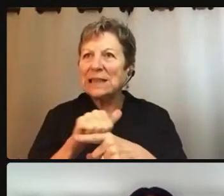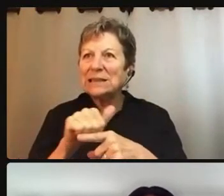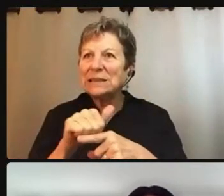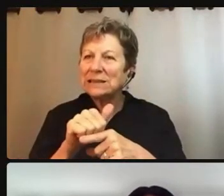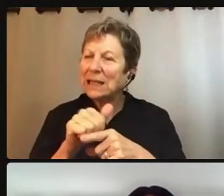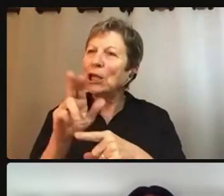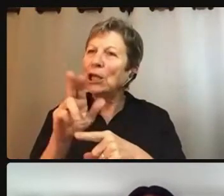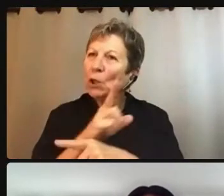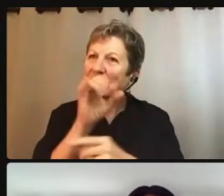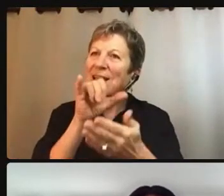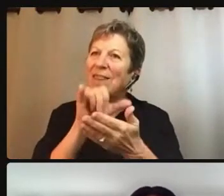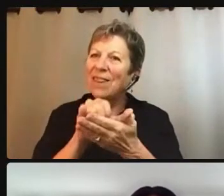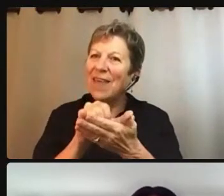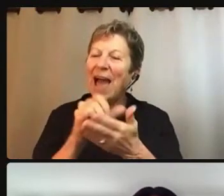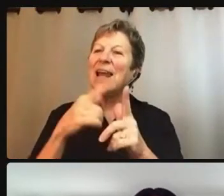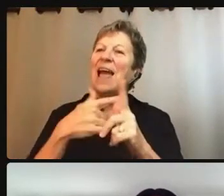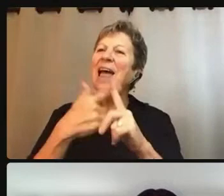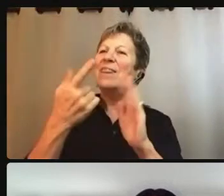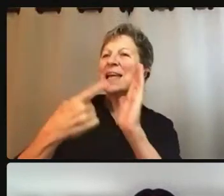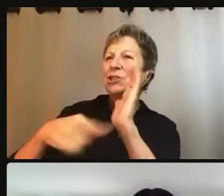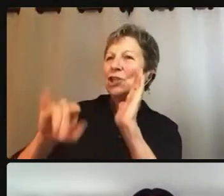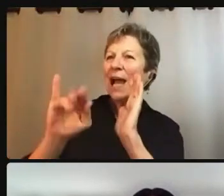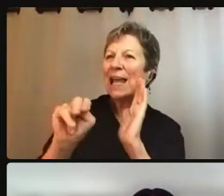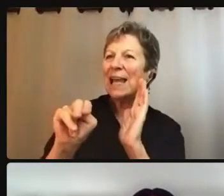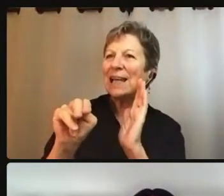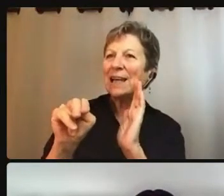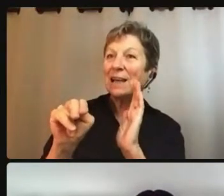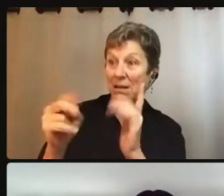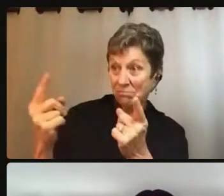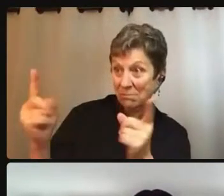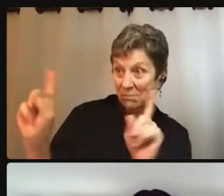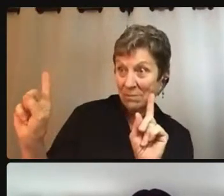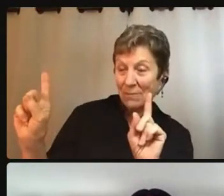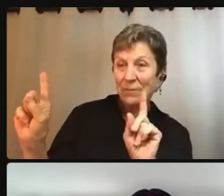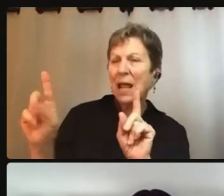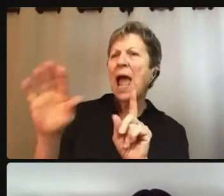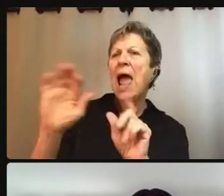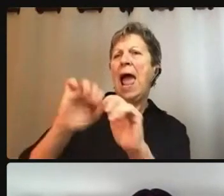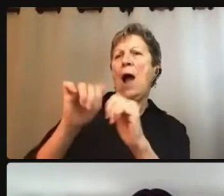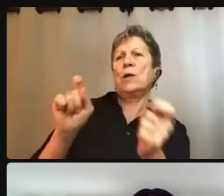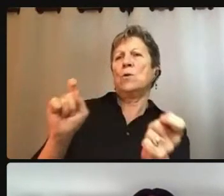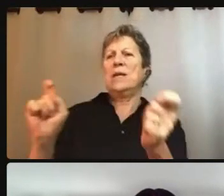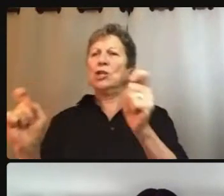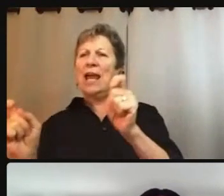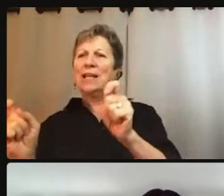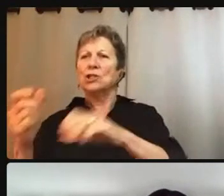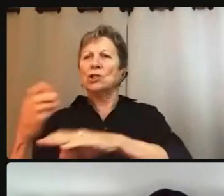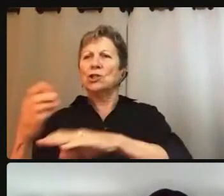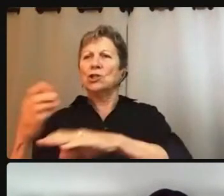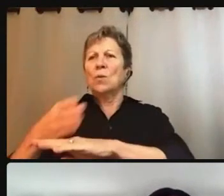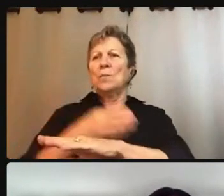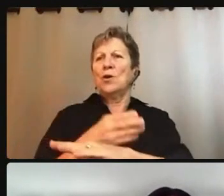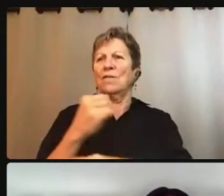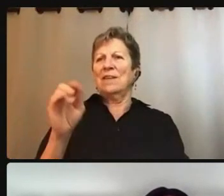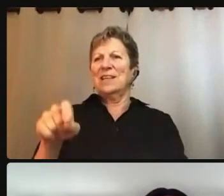PRACTICES IMPLEMENT THAT AND